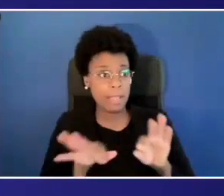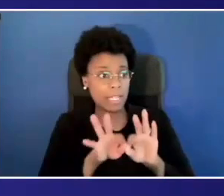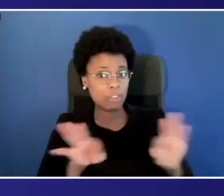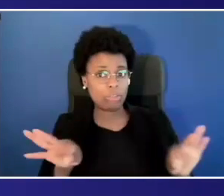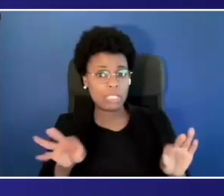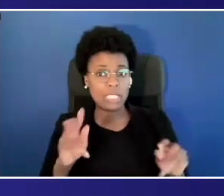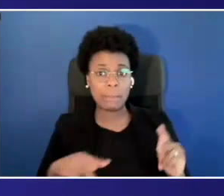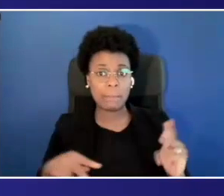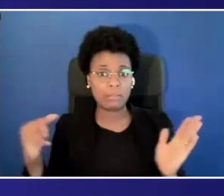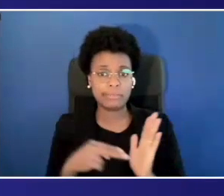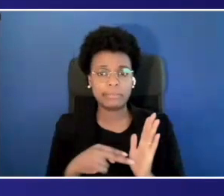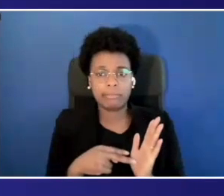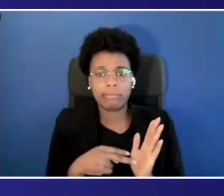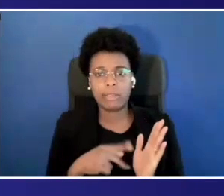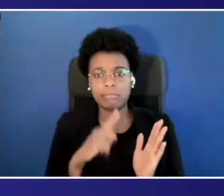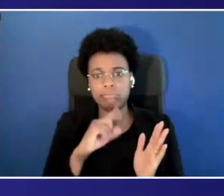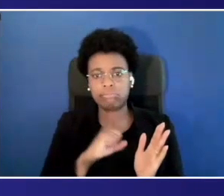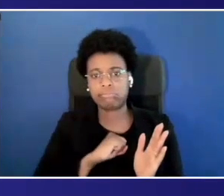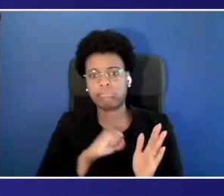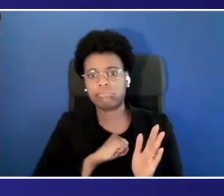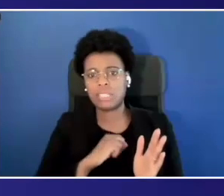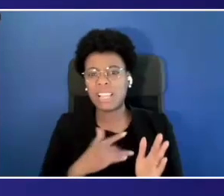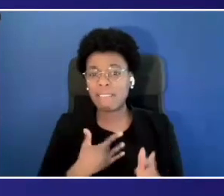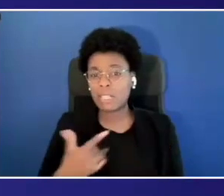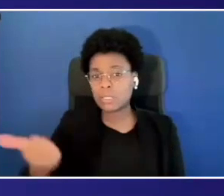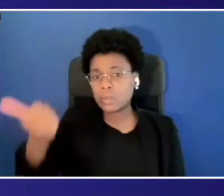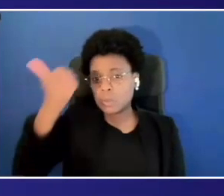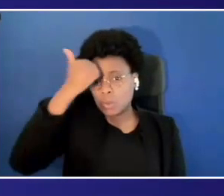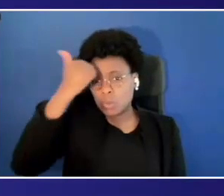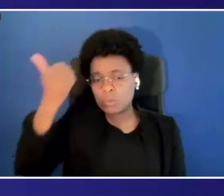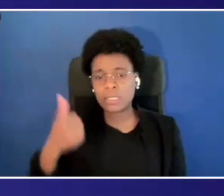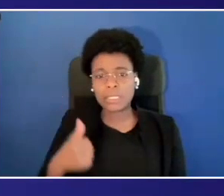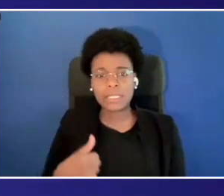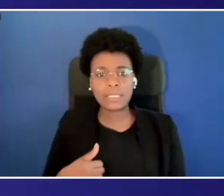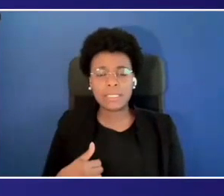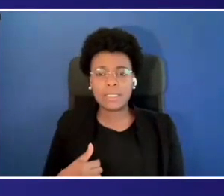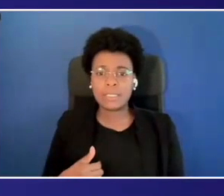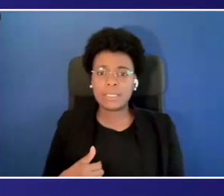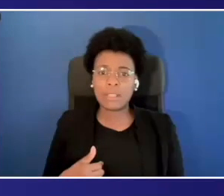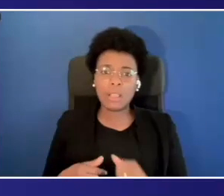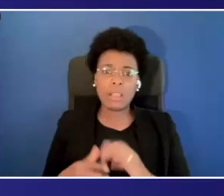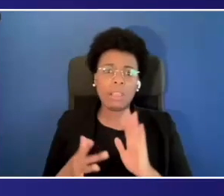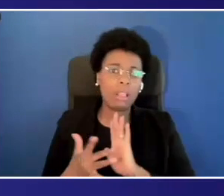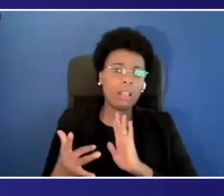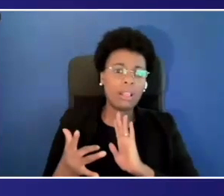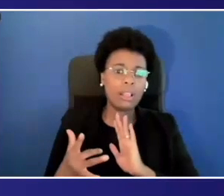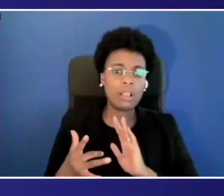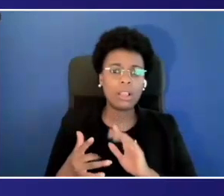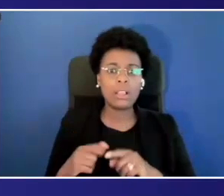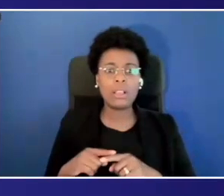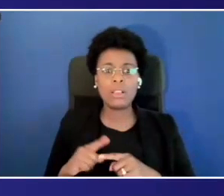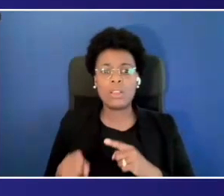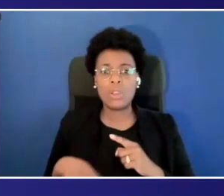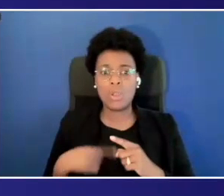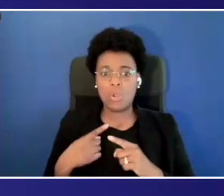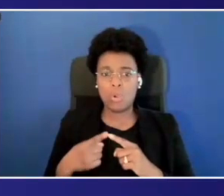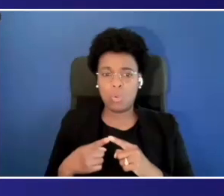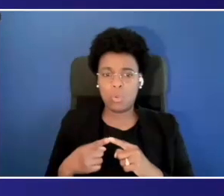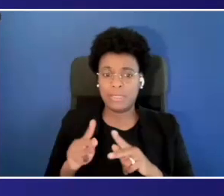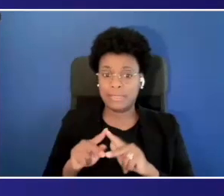I felt stupid and cheated. But when the system failed me, borrower defense is what kept me from being stuck paying for a scam.